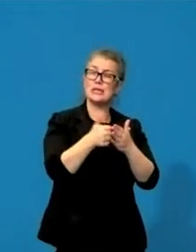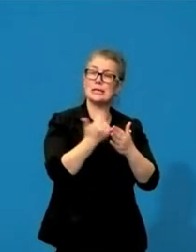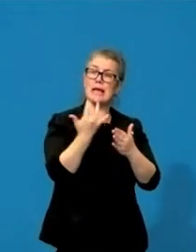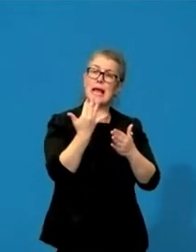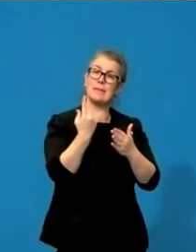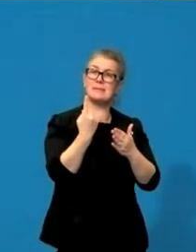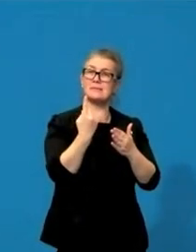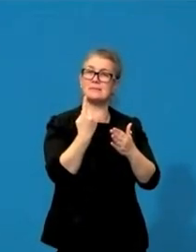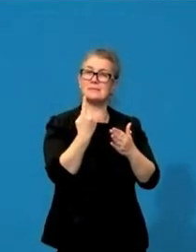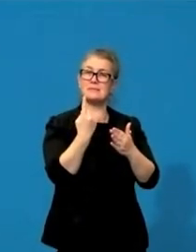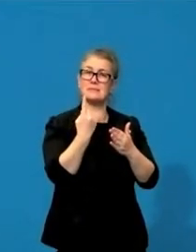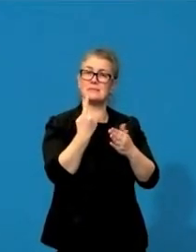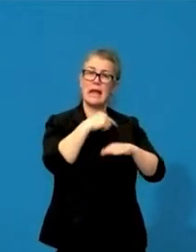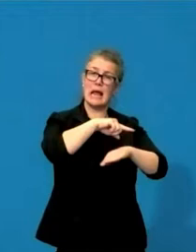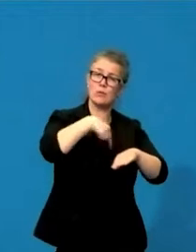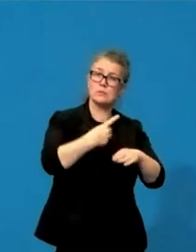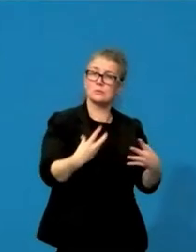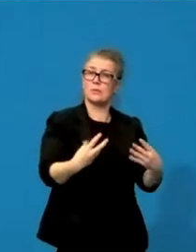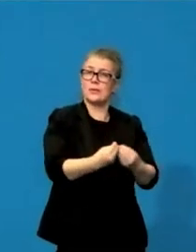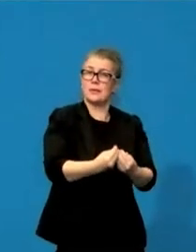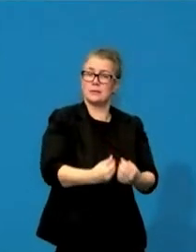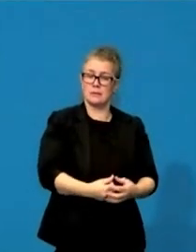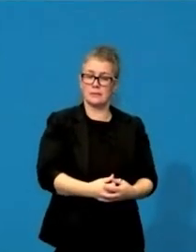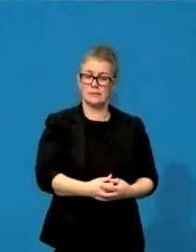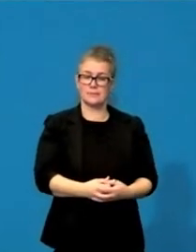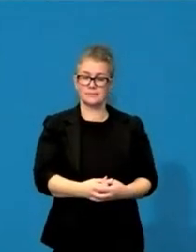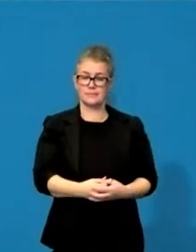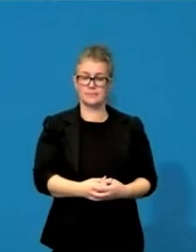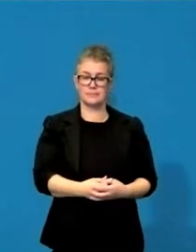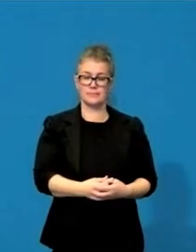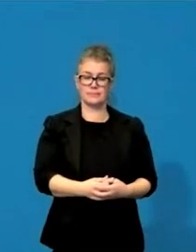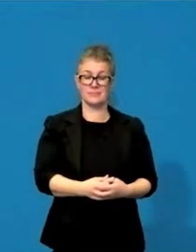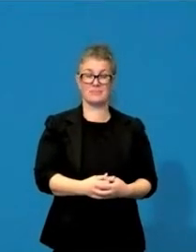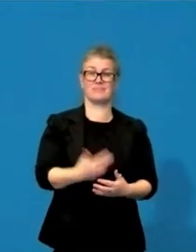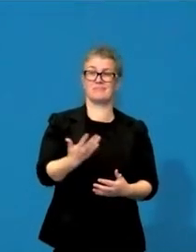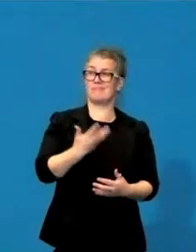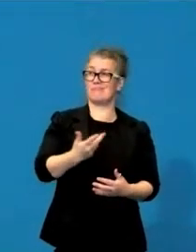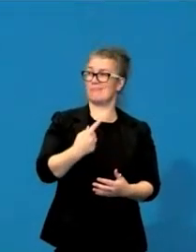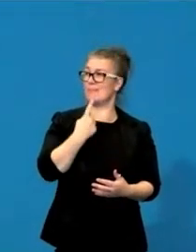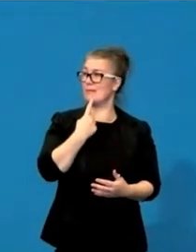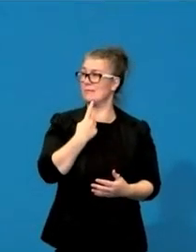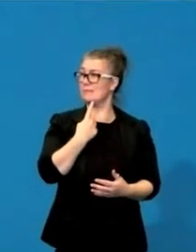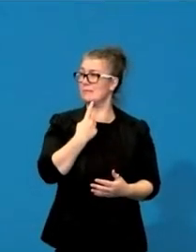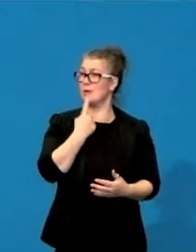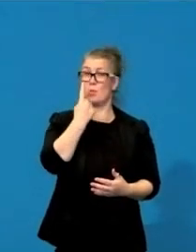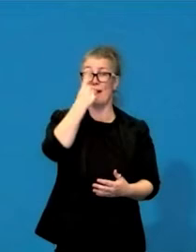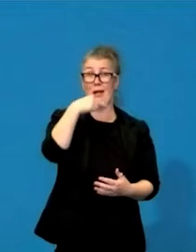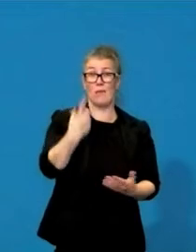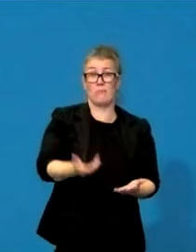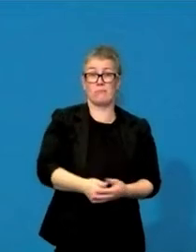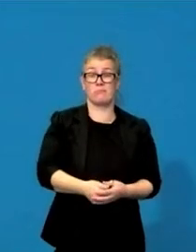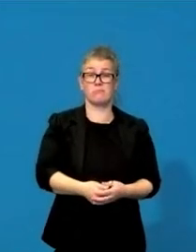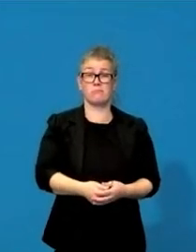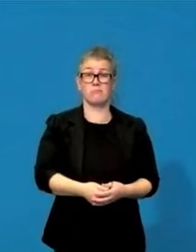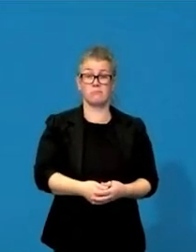Like one hour or something, I'd say.